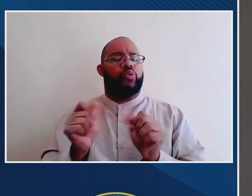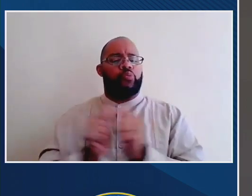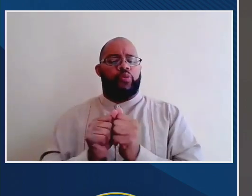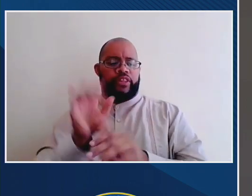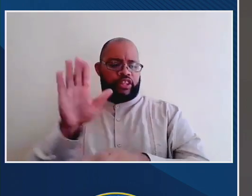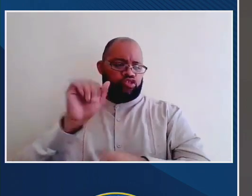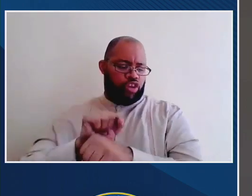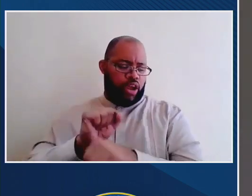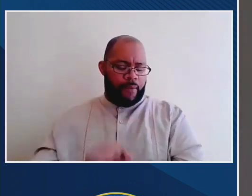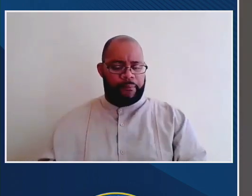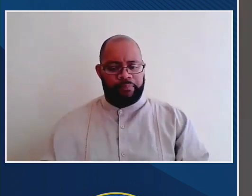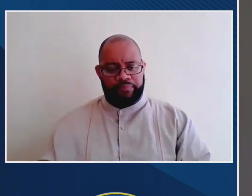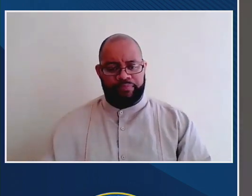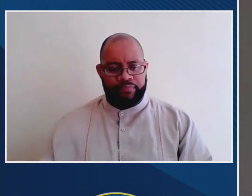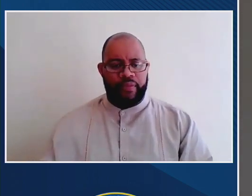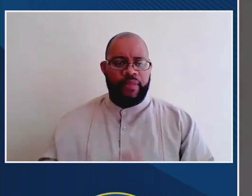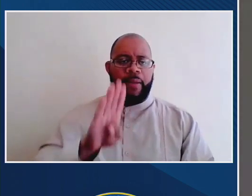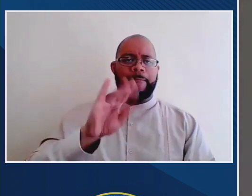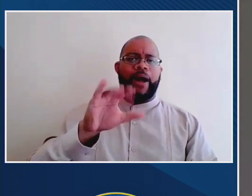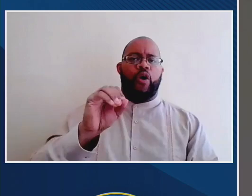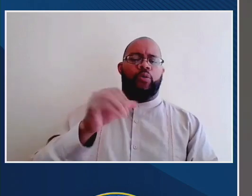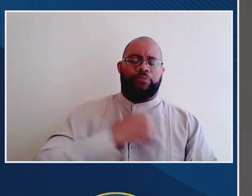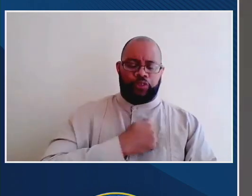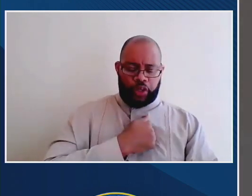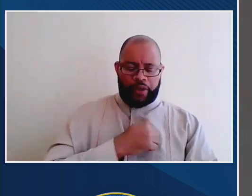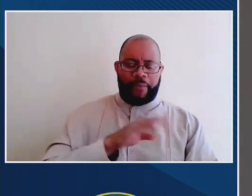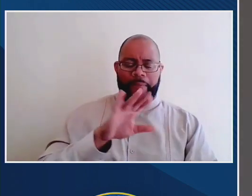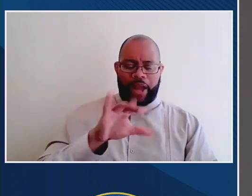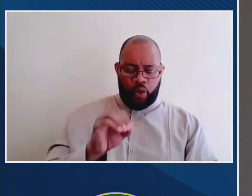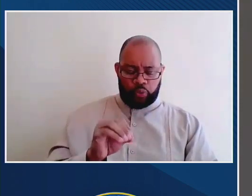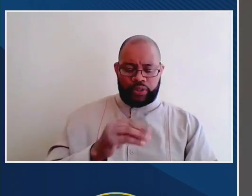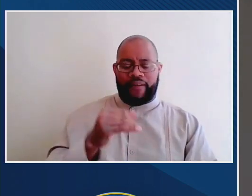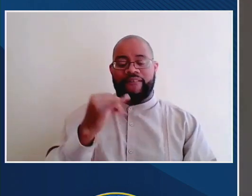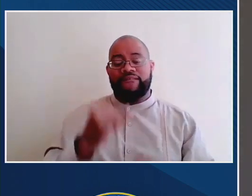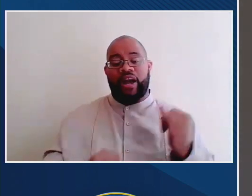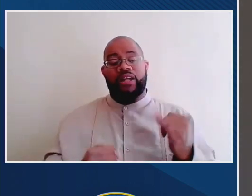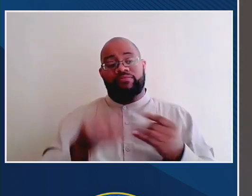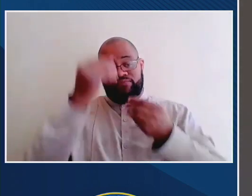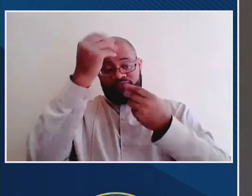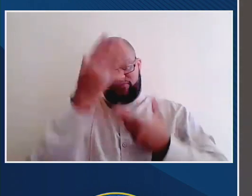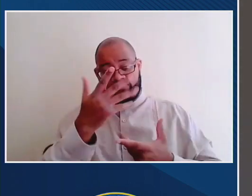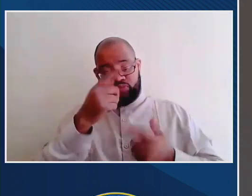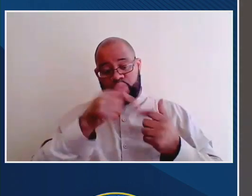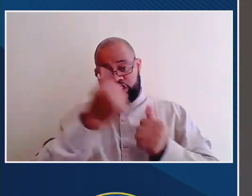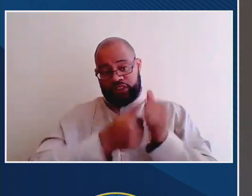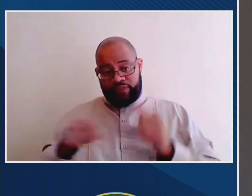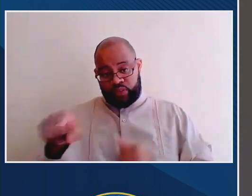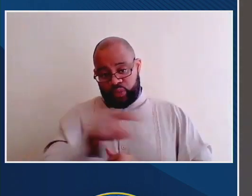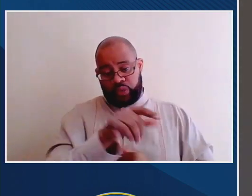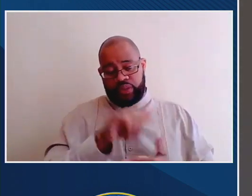their bios. I'm sorry. Finally, it has been communicated to each of you that your agreement to serve as a